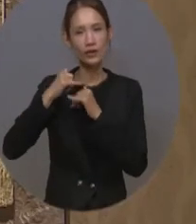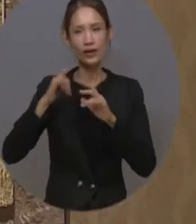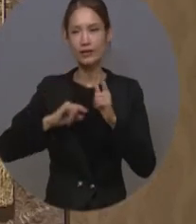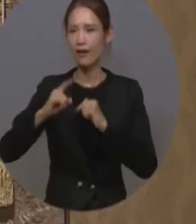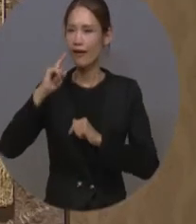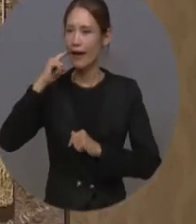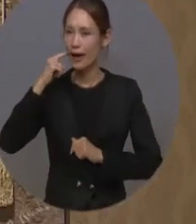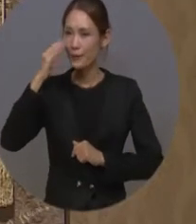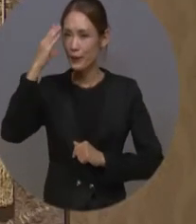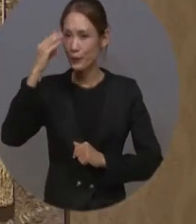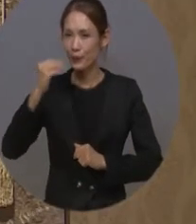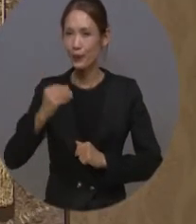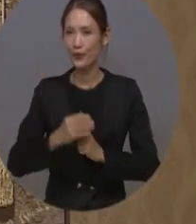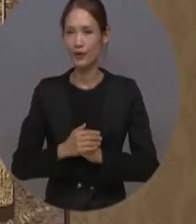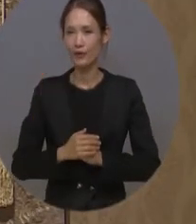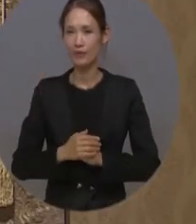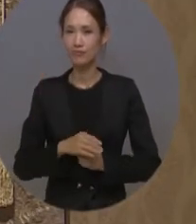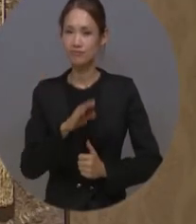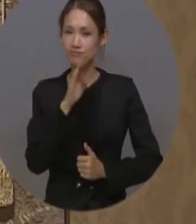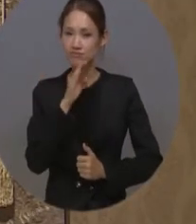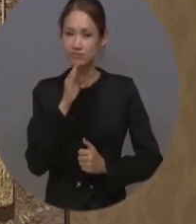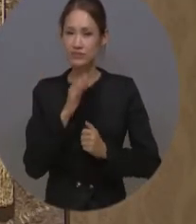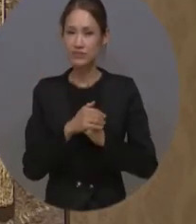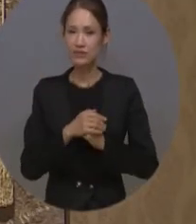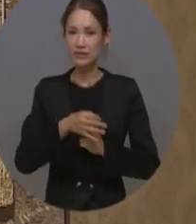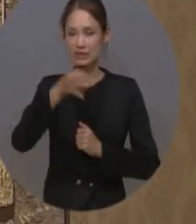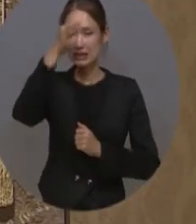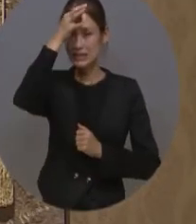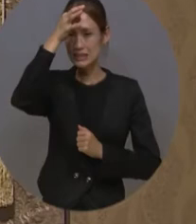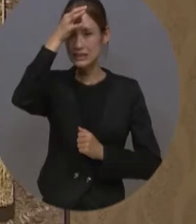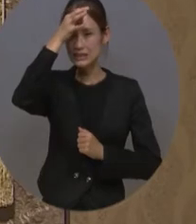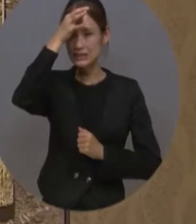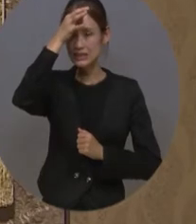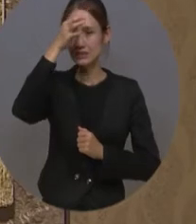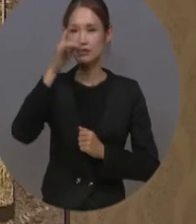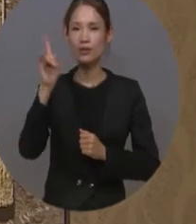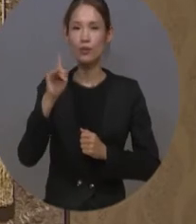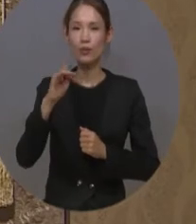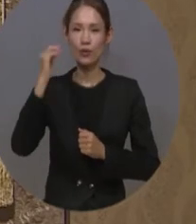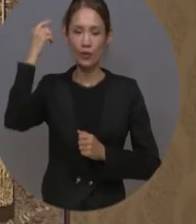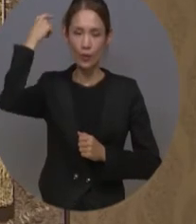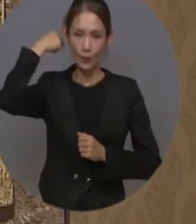In terms of function, the 'neck' means cervical spine